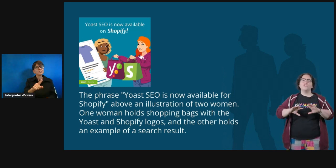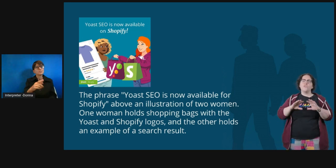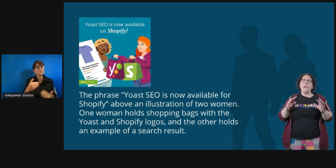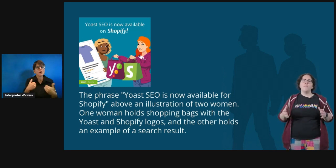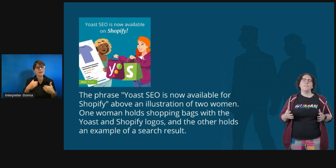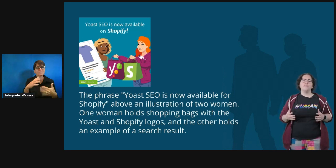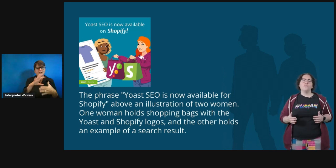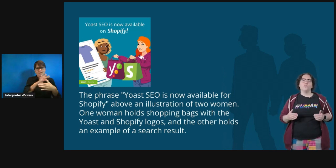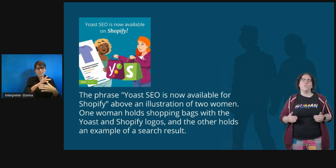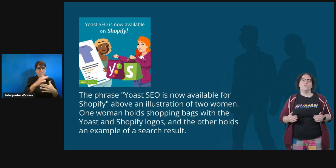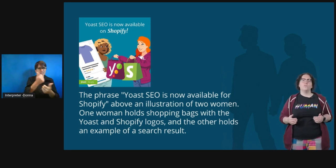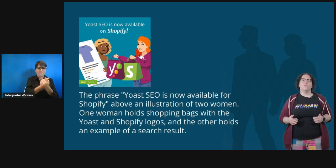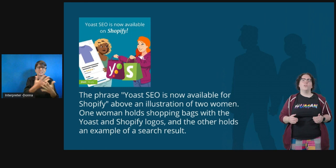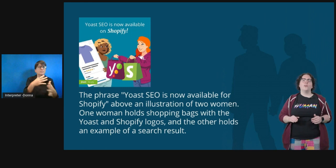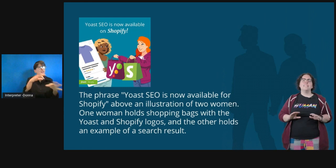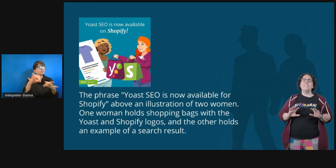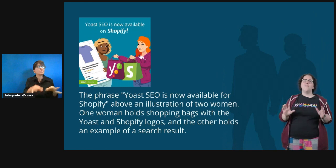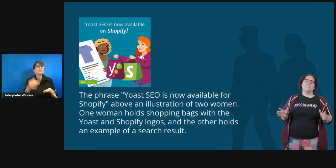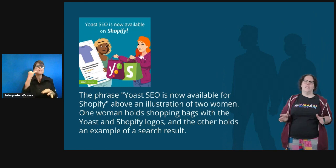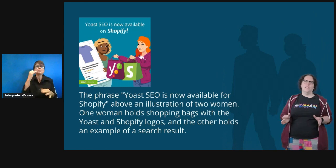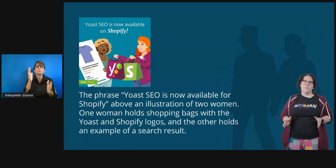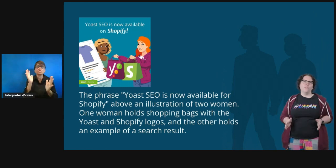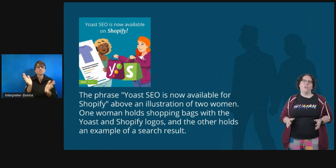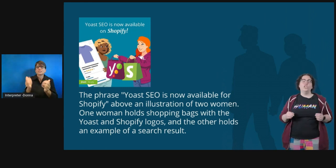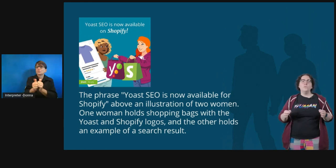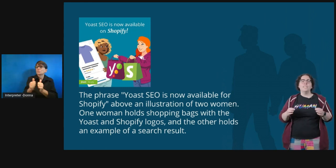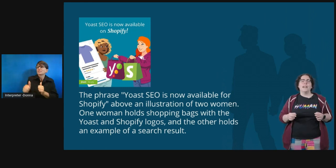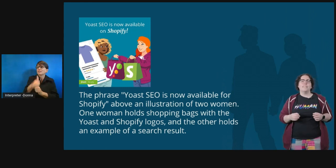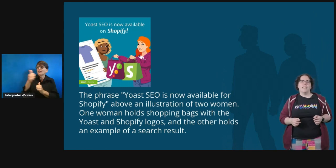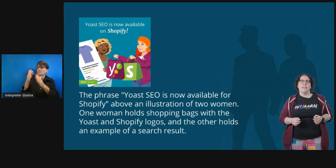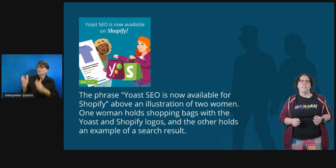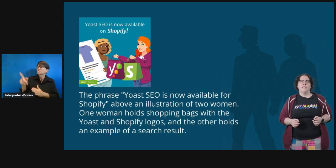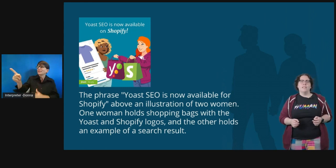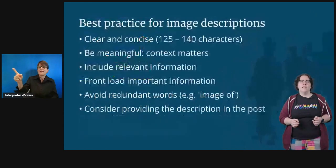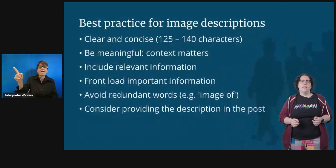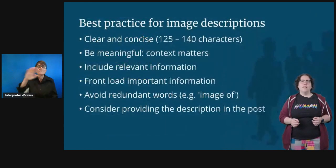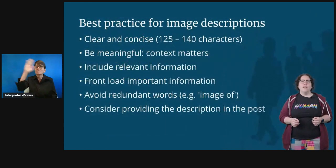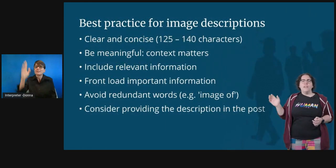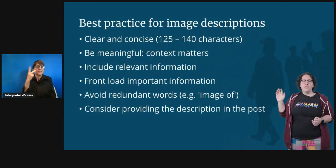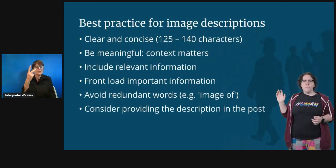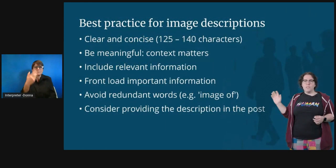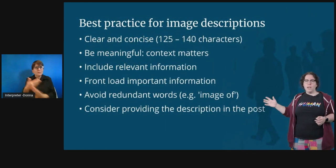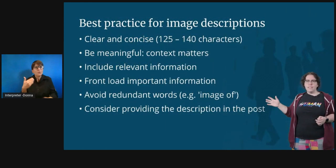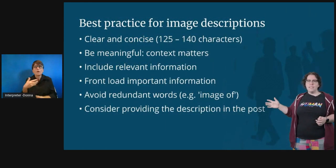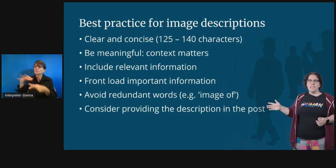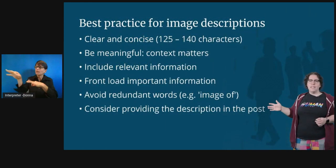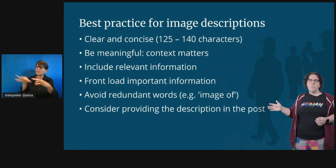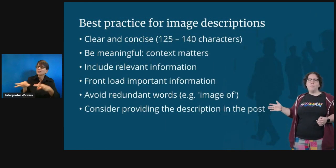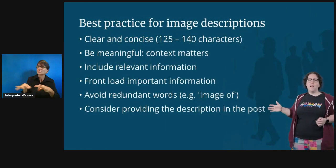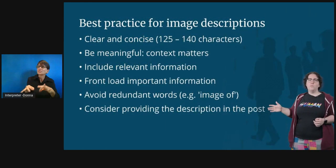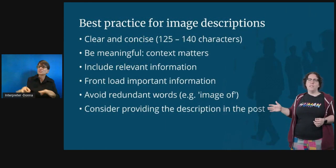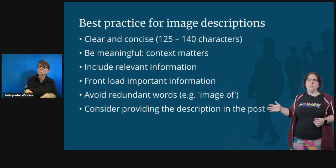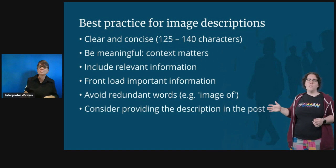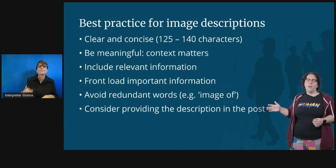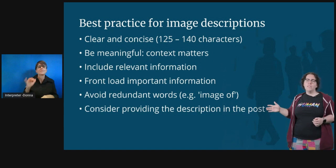Describe them as if you are talking to someone who has never seen them before. Utilize that. Here are best practices to keep in mind when it comes